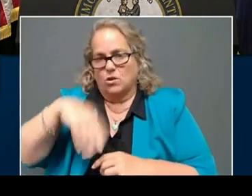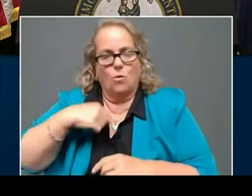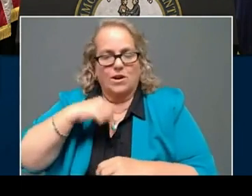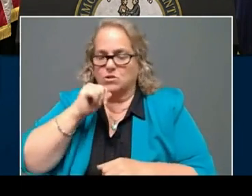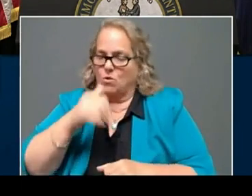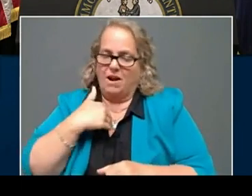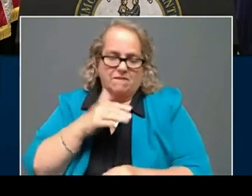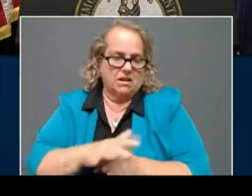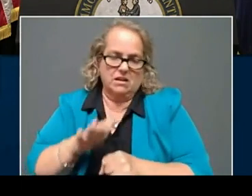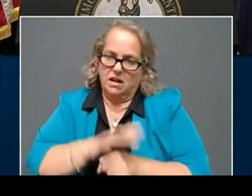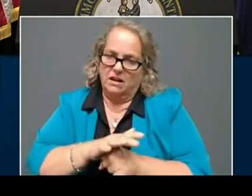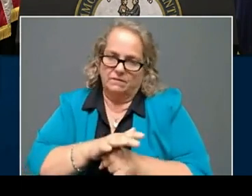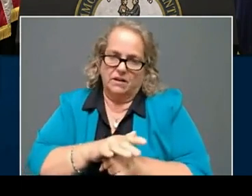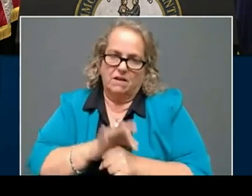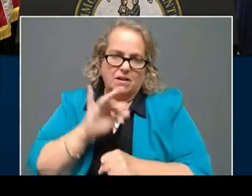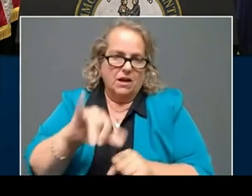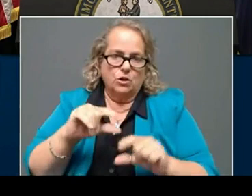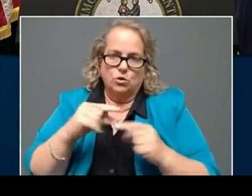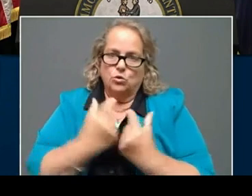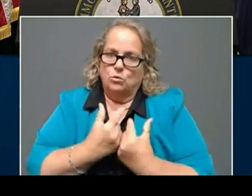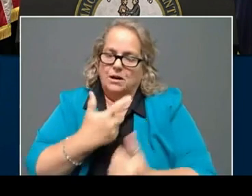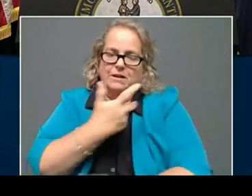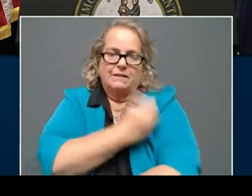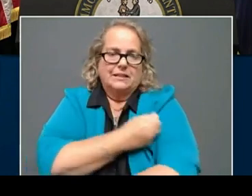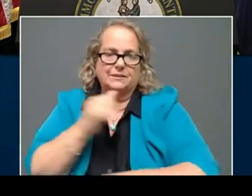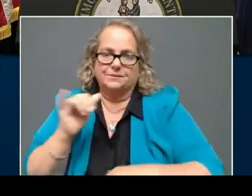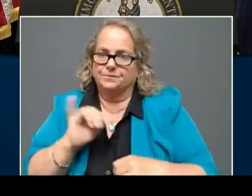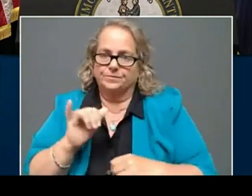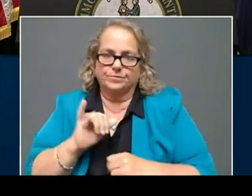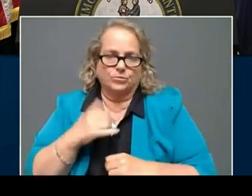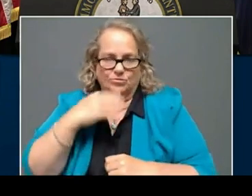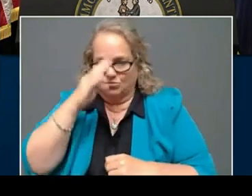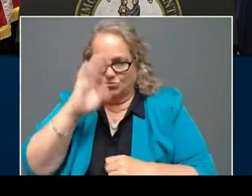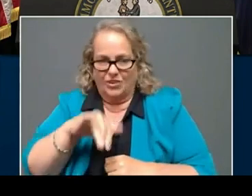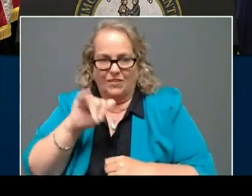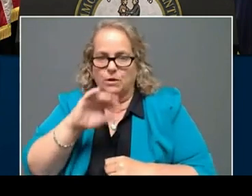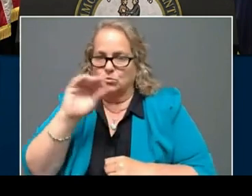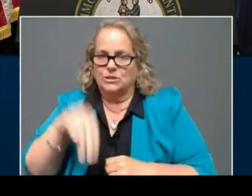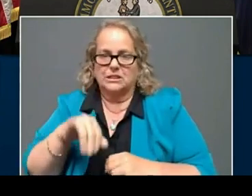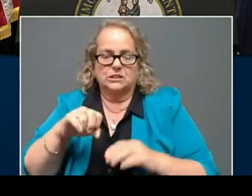that group vaccinated. We're sure that percentage is below that, 36% were